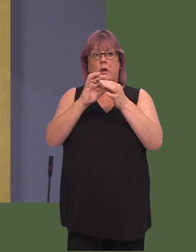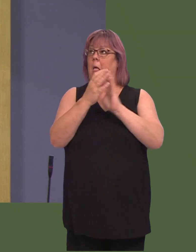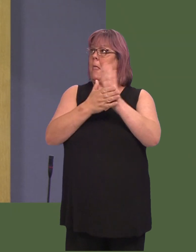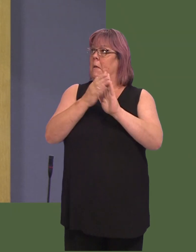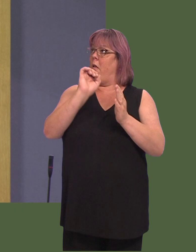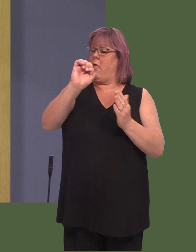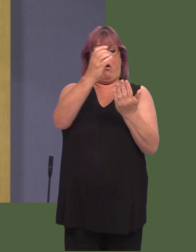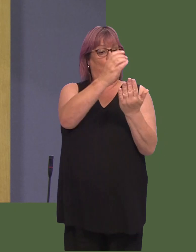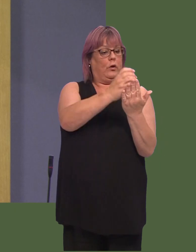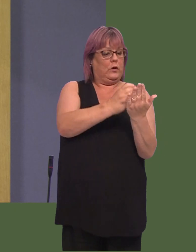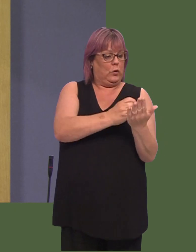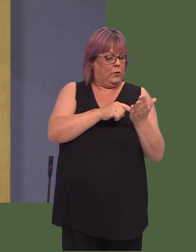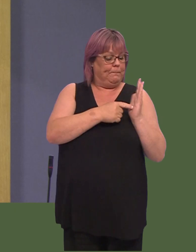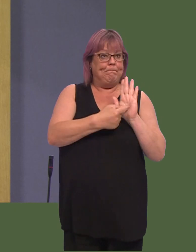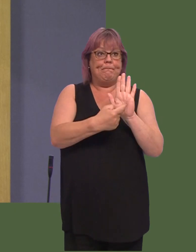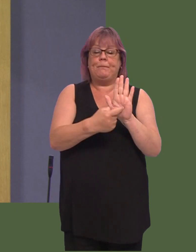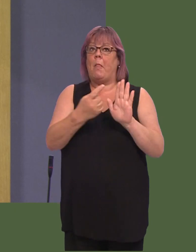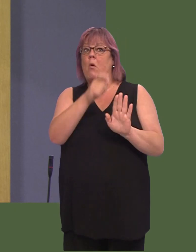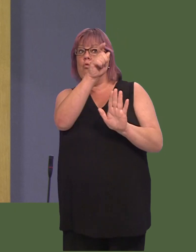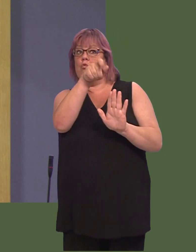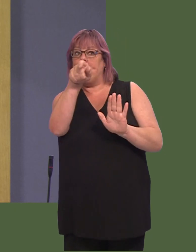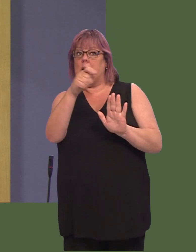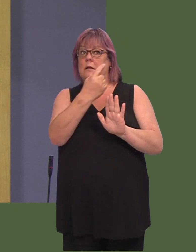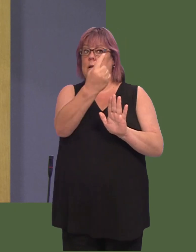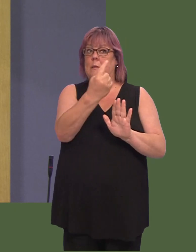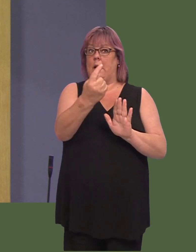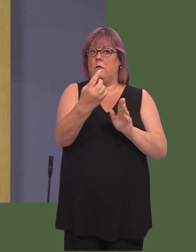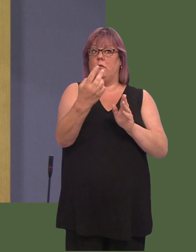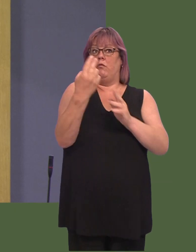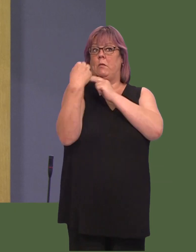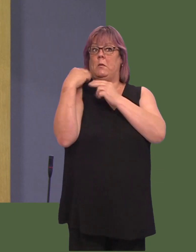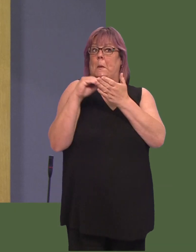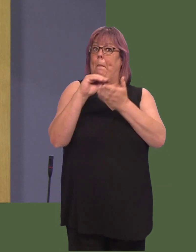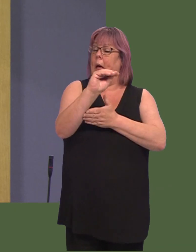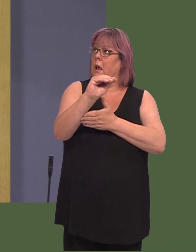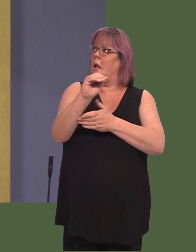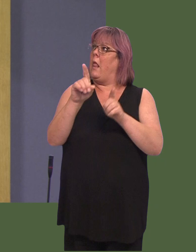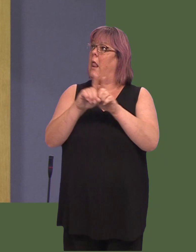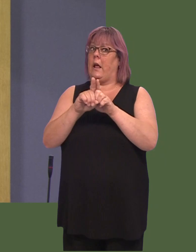by virtue of the set-up and the constitution of those management bodies, the residents themselves are the ones who will be paying.